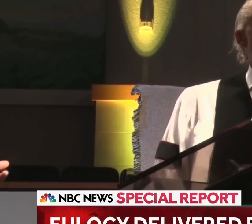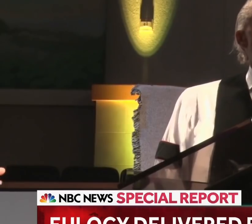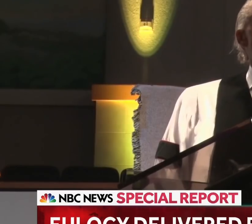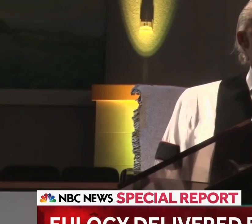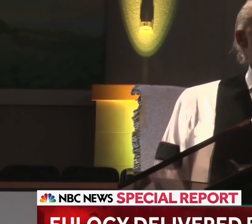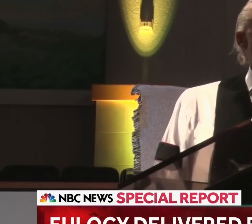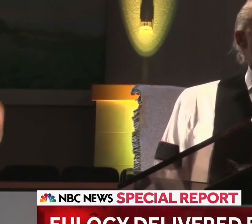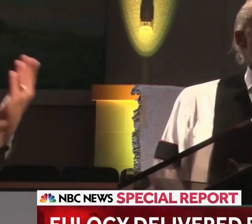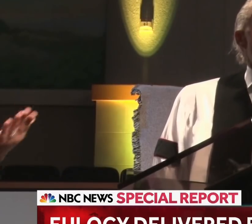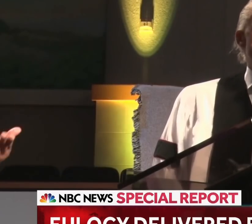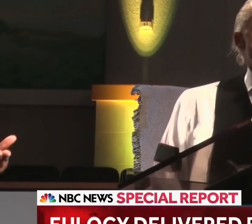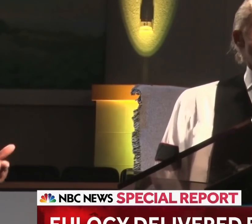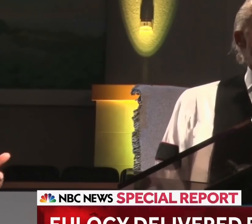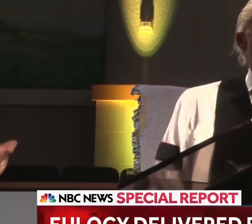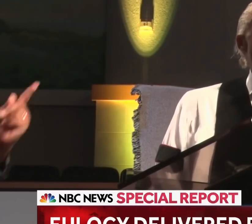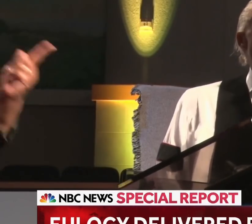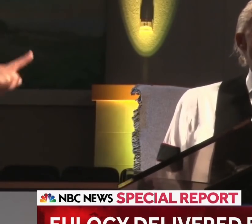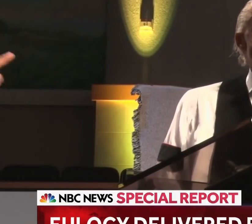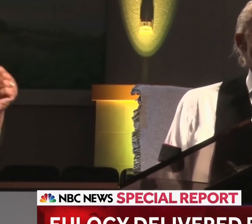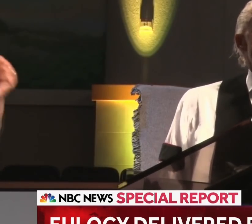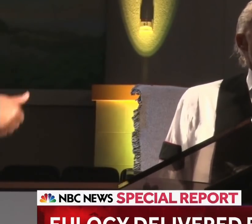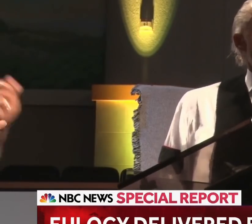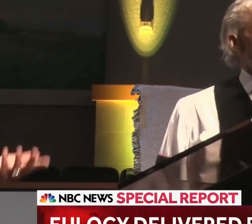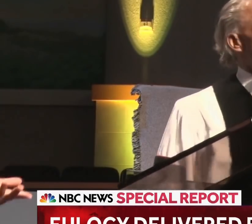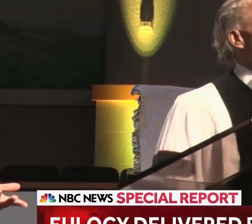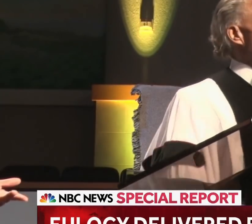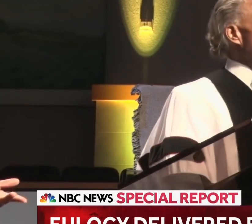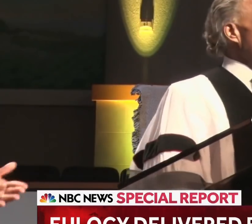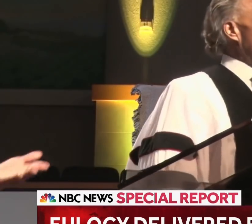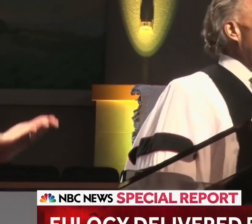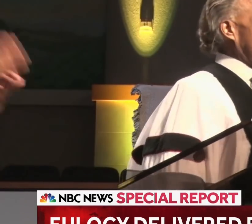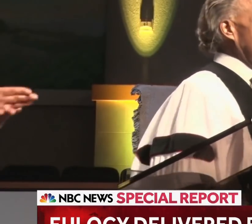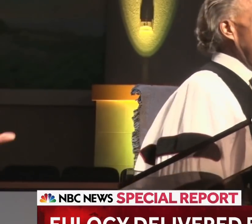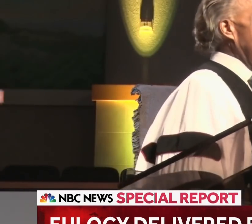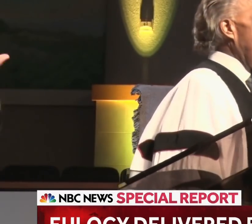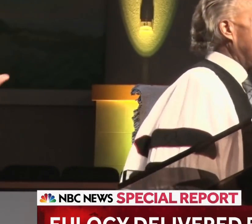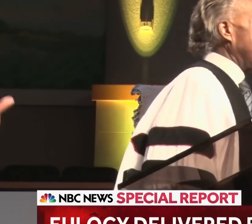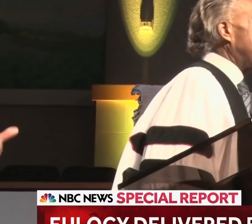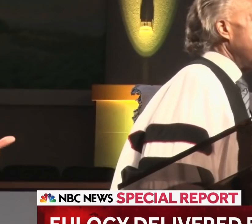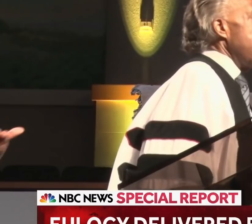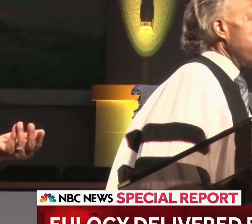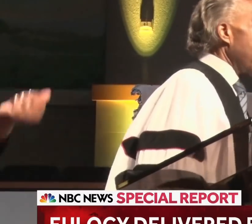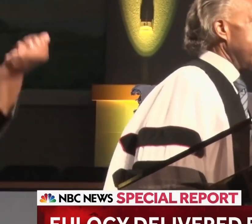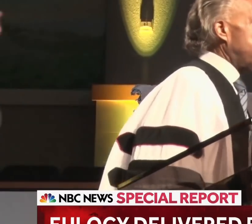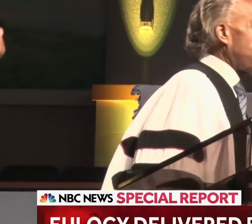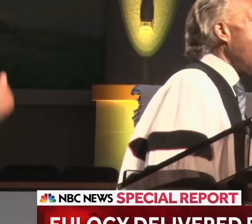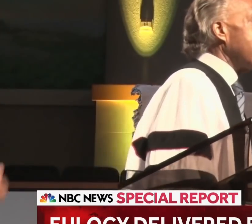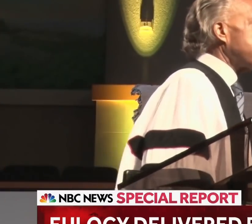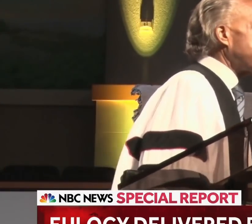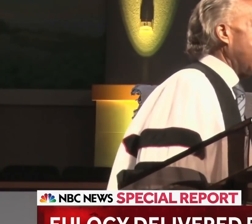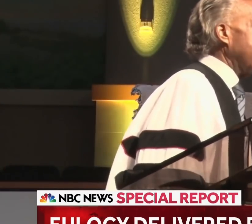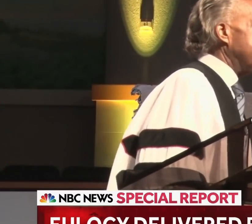JAMIE HERE, BECAUSE HE’S NOT A PASSERBY.